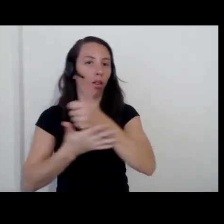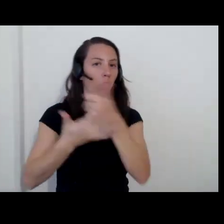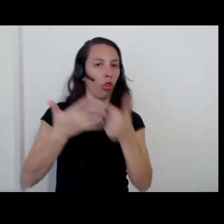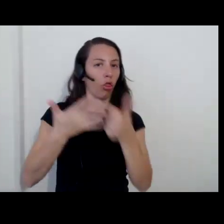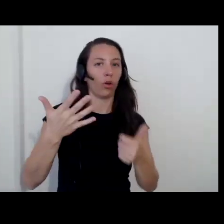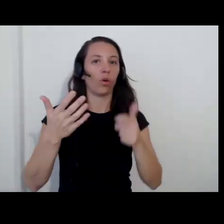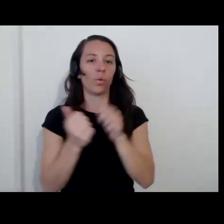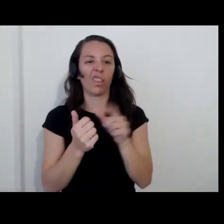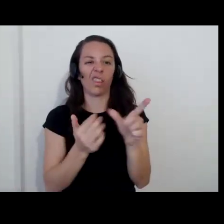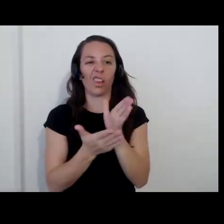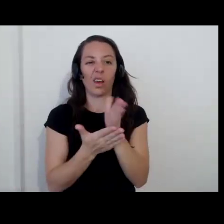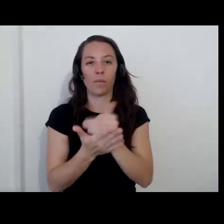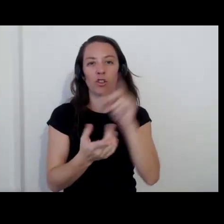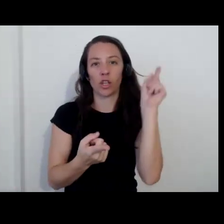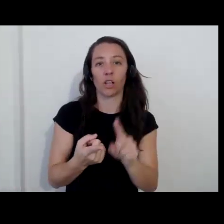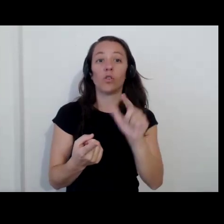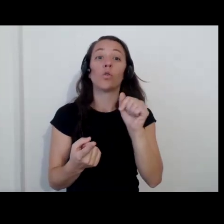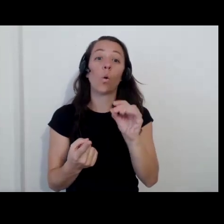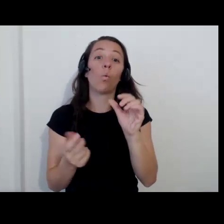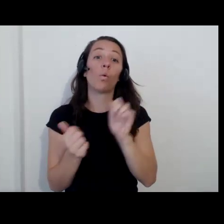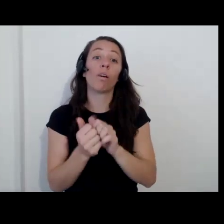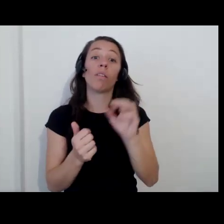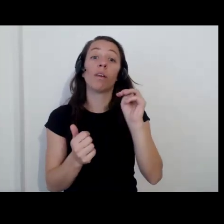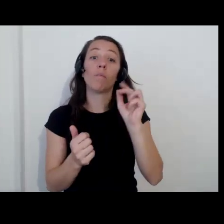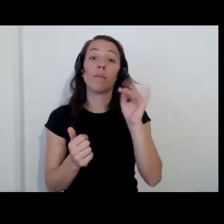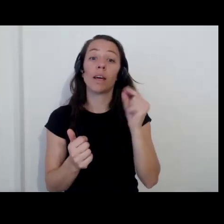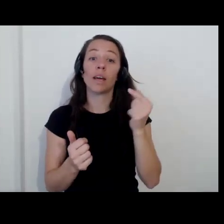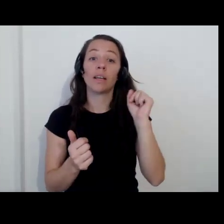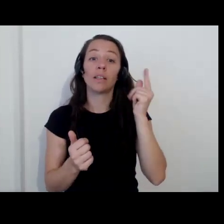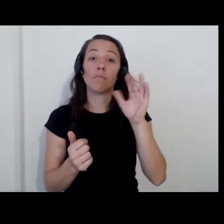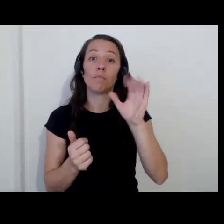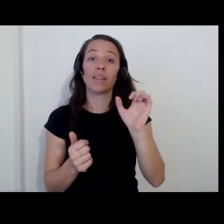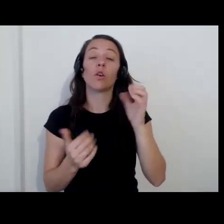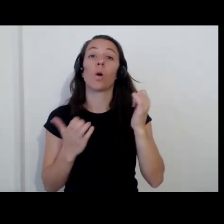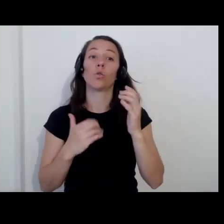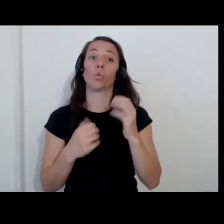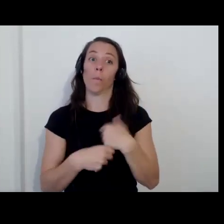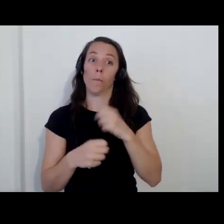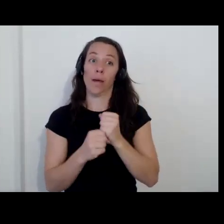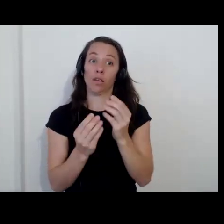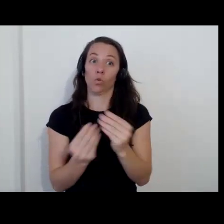With my next company at Making Space I wanted to build a solution that acts as a trojan horse,